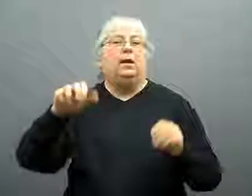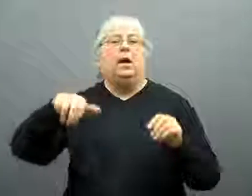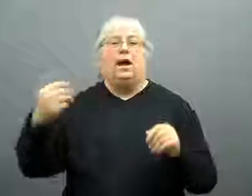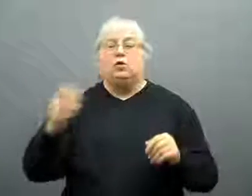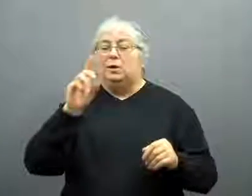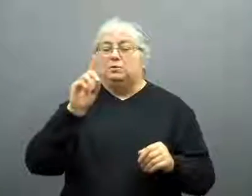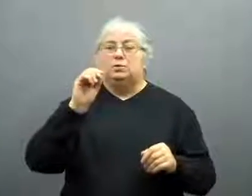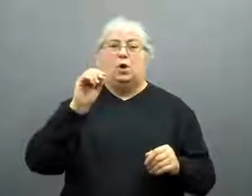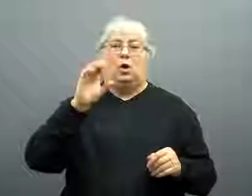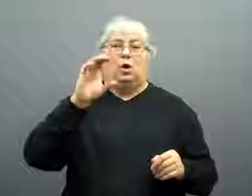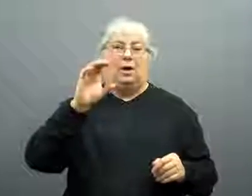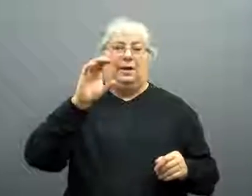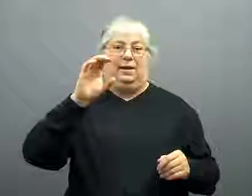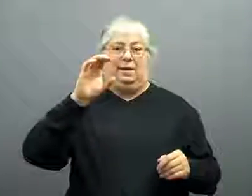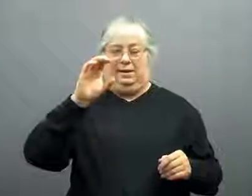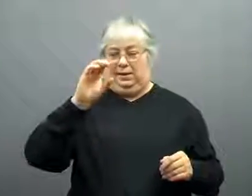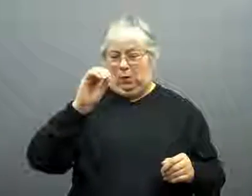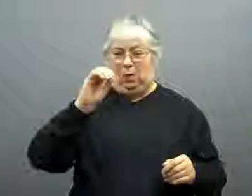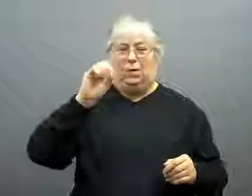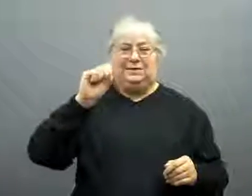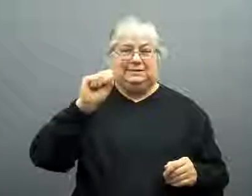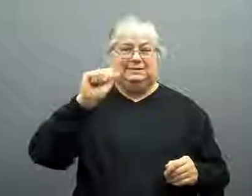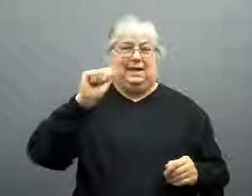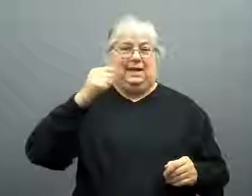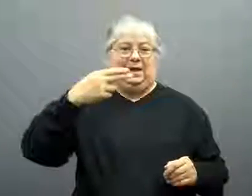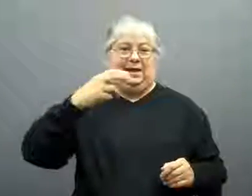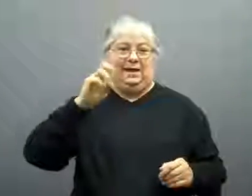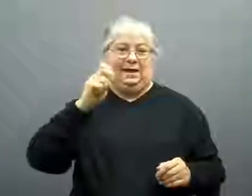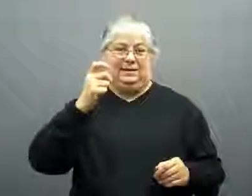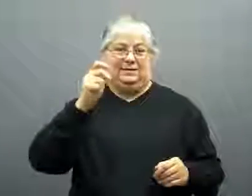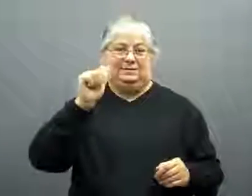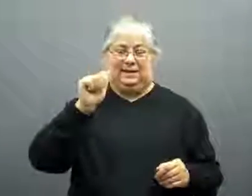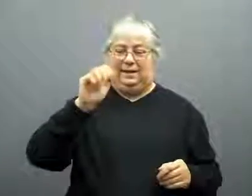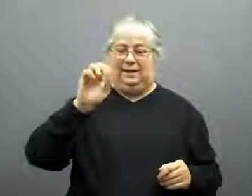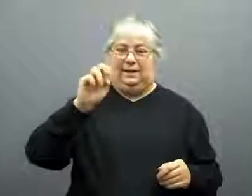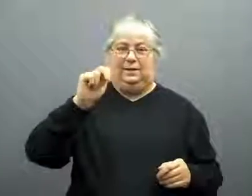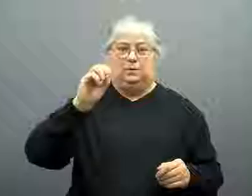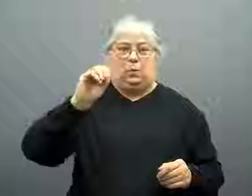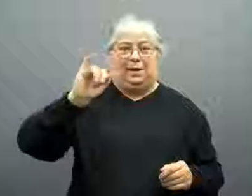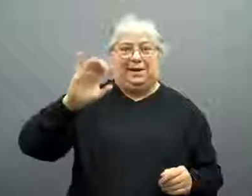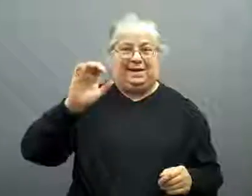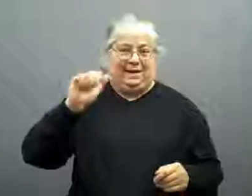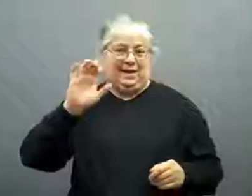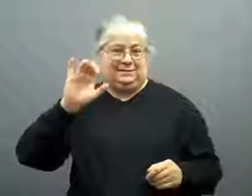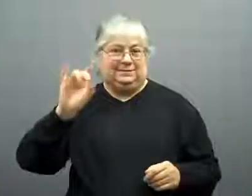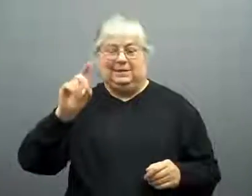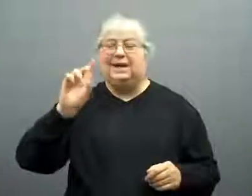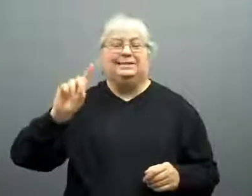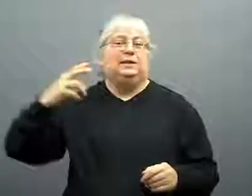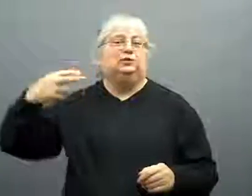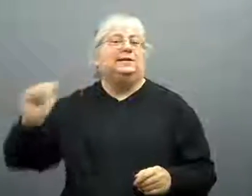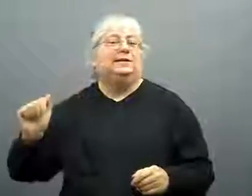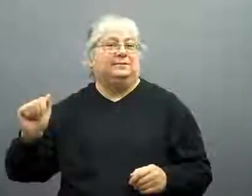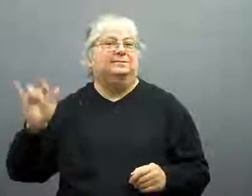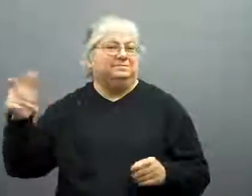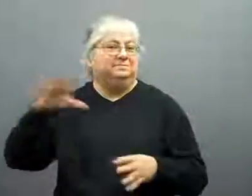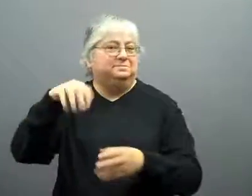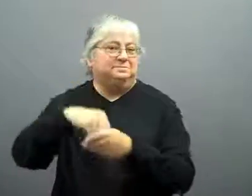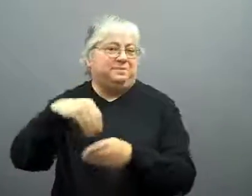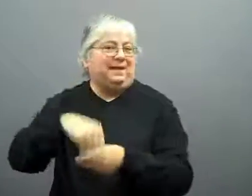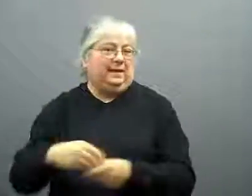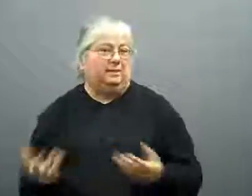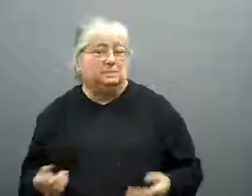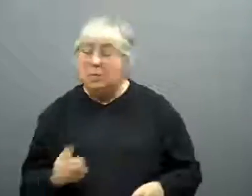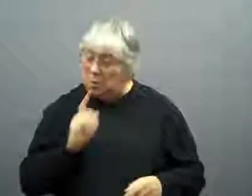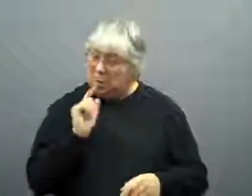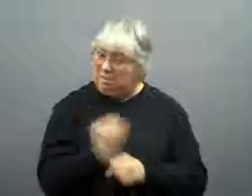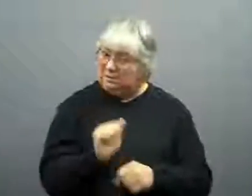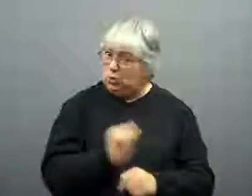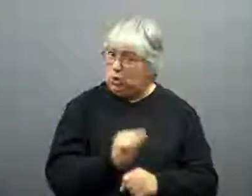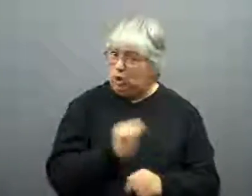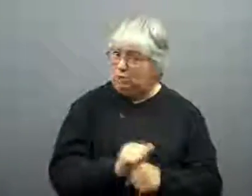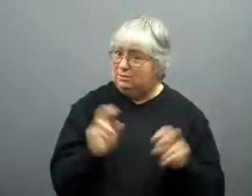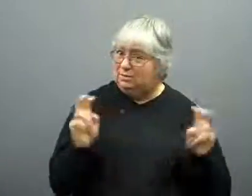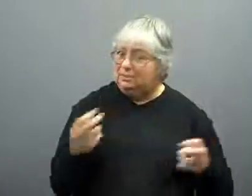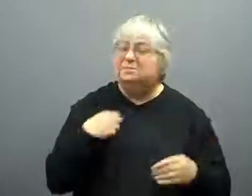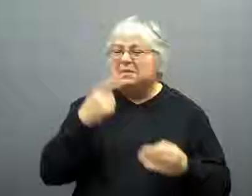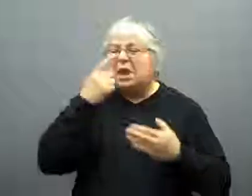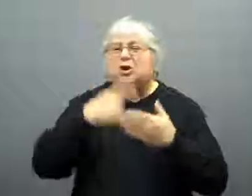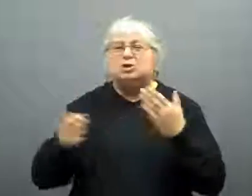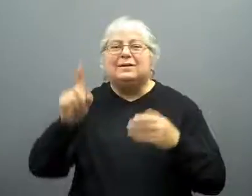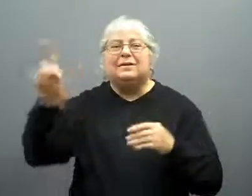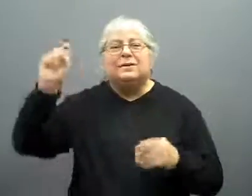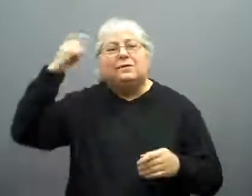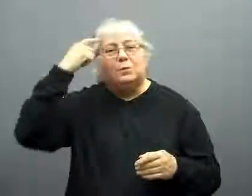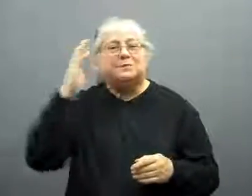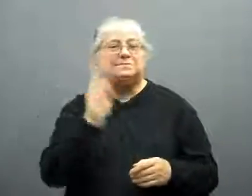The other is docosahexanenoic acic, or DHA.